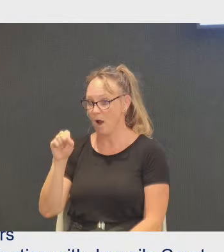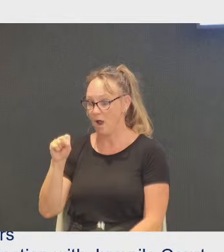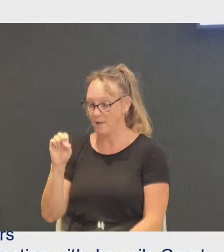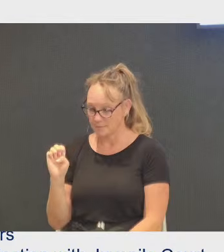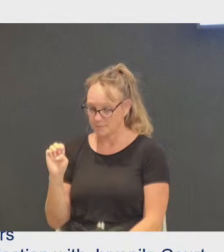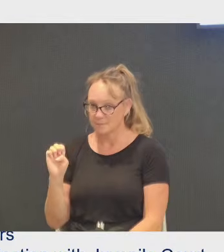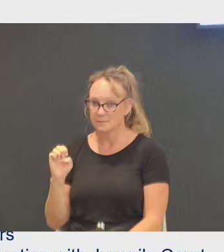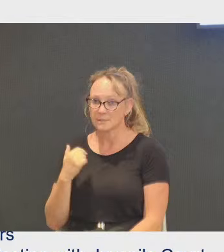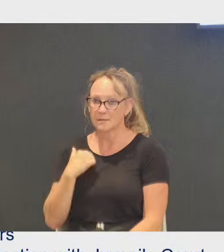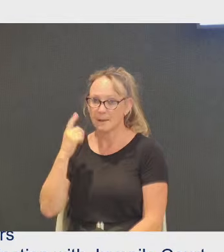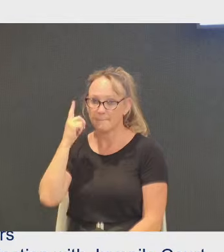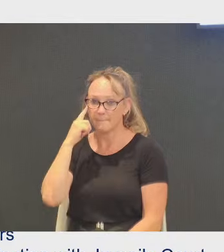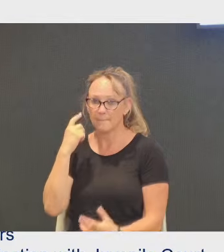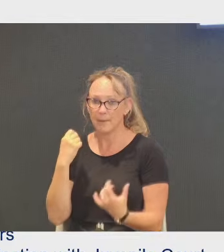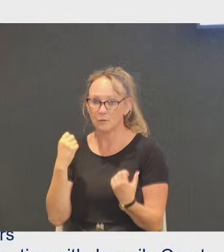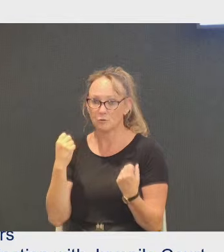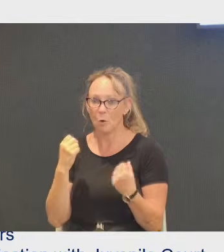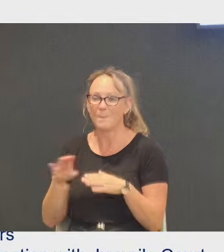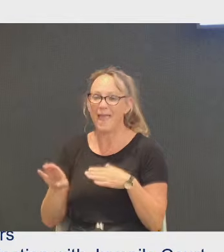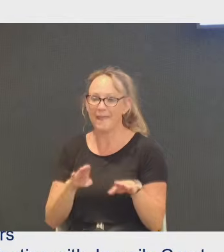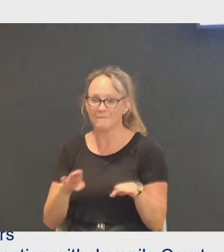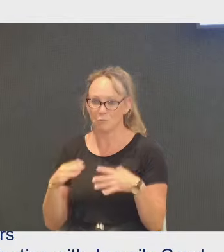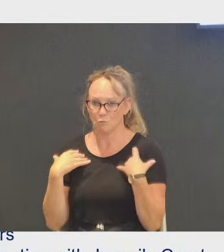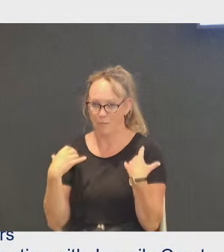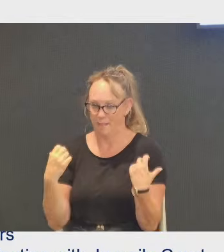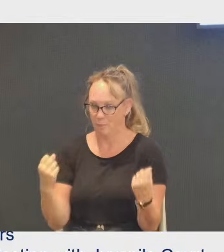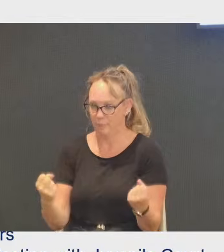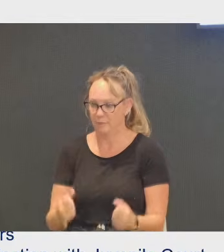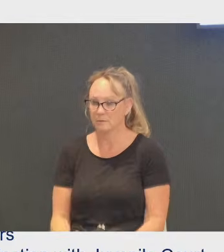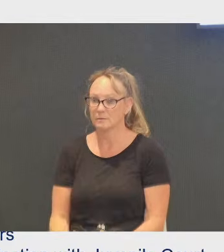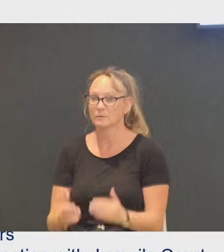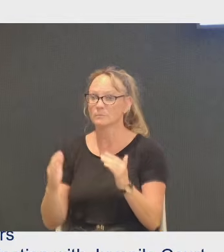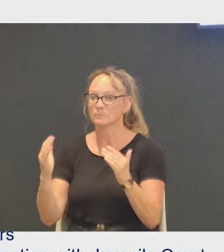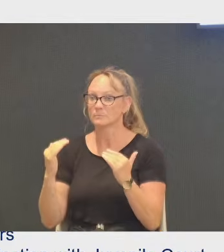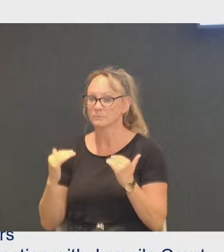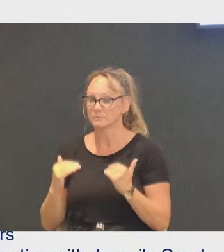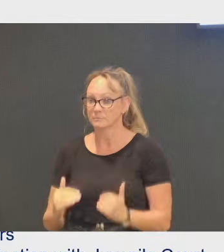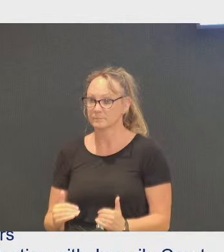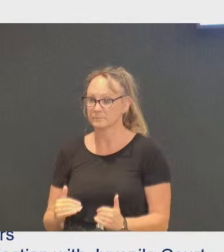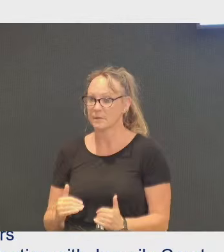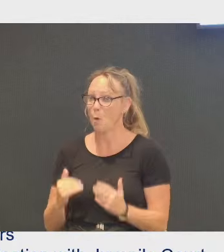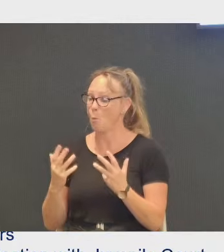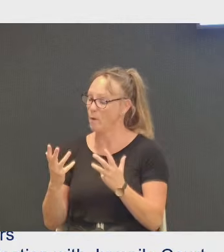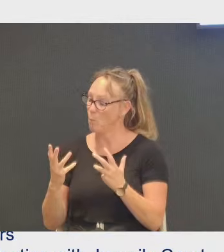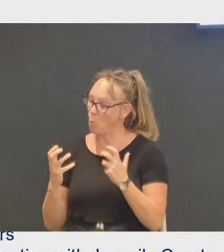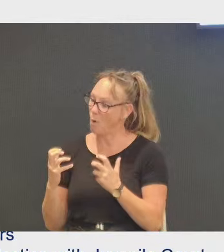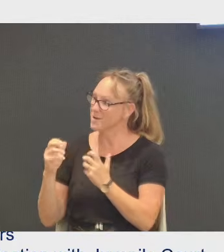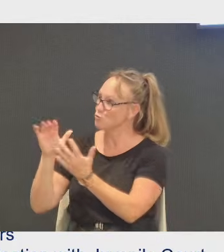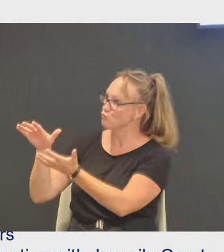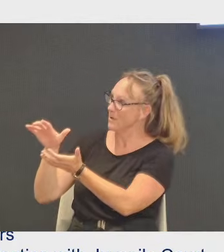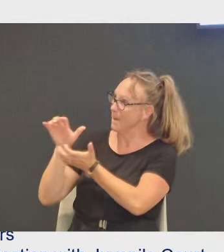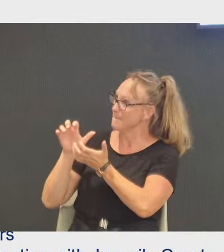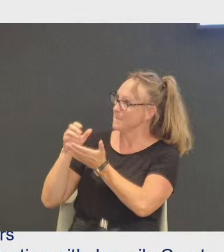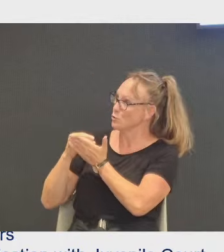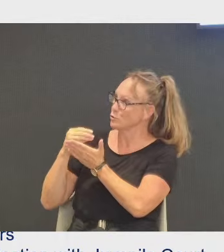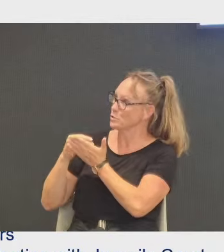ability to draw down federal reimbursement for programming, specifically Title 4 eligibility. Um,